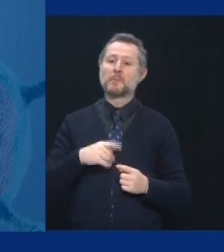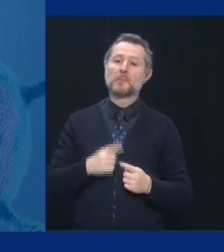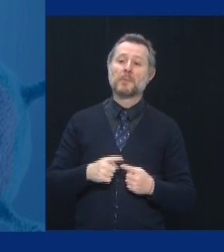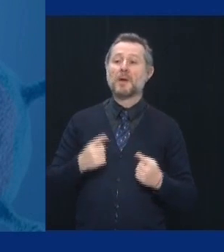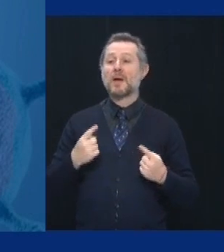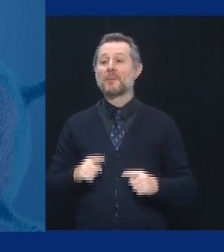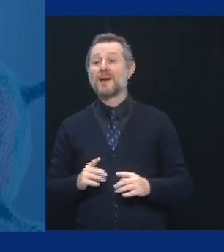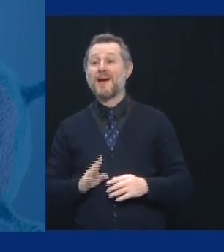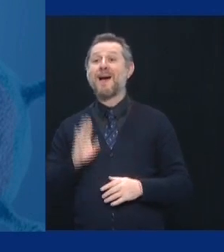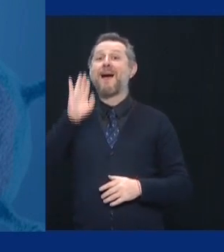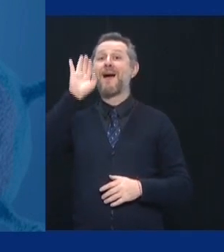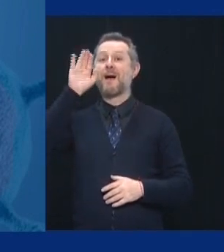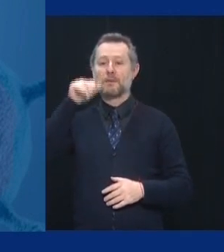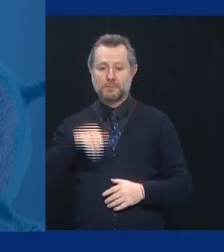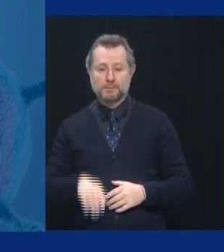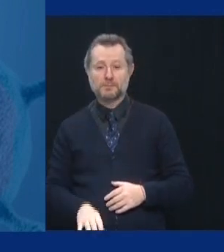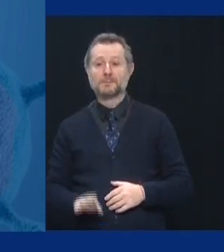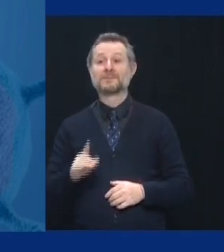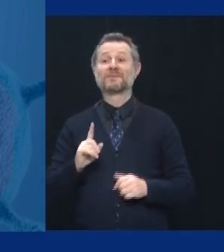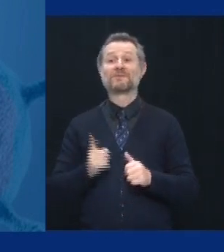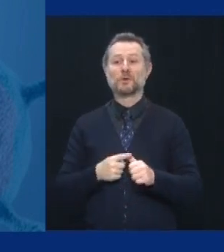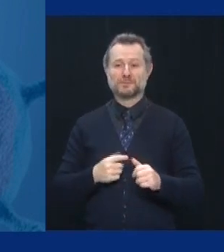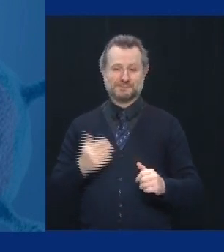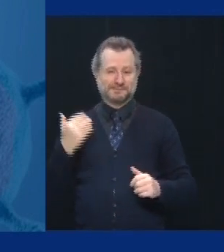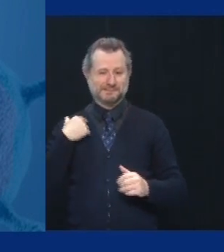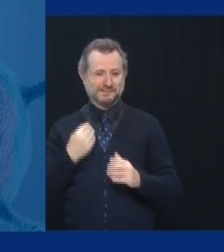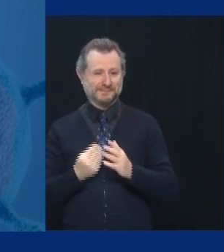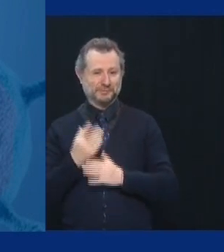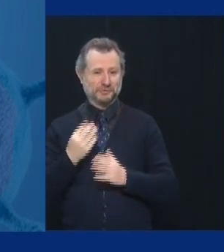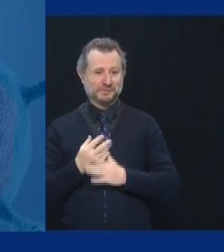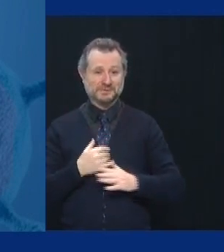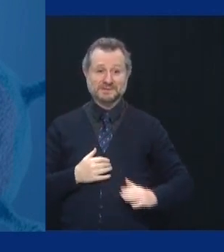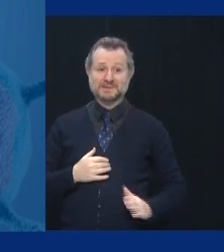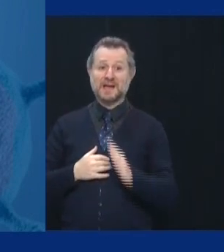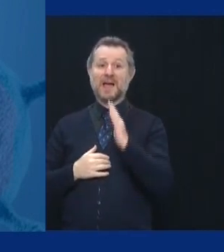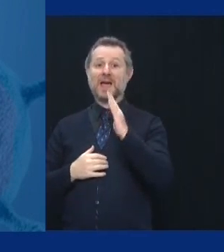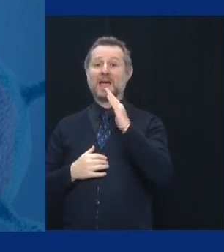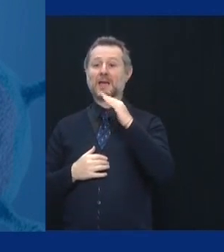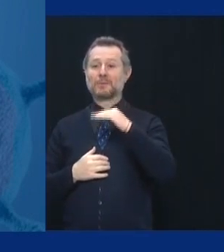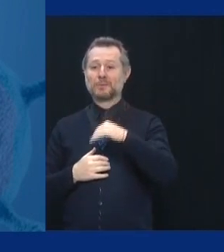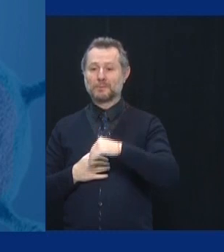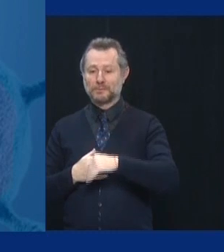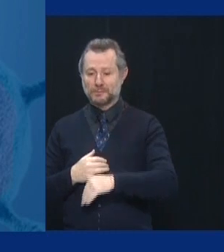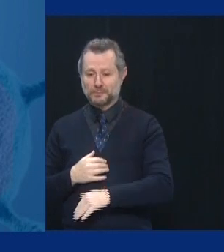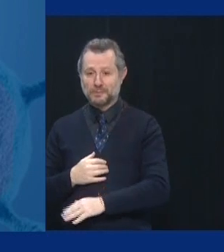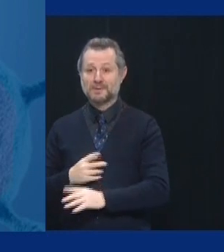HERE'S THE ISSUE, PEOPLE HAVE BEEN A LITTLE LOOSE WITH THE DISCUSSION OF A SECOND WAVE.